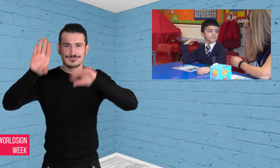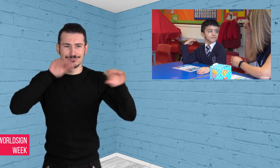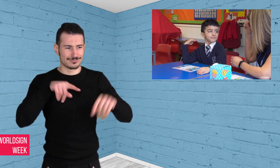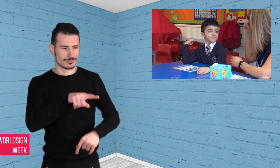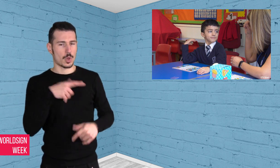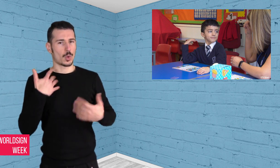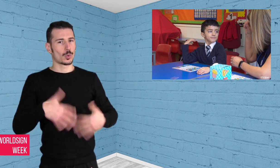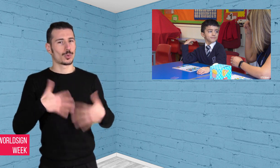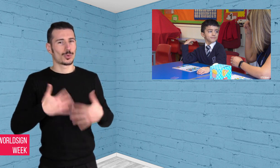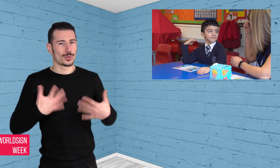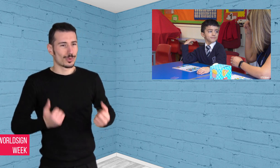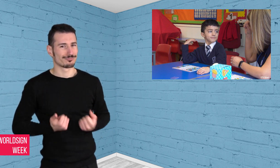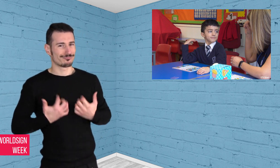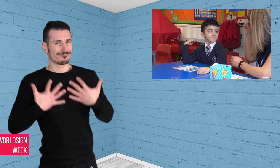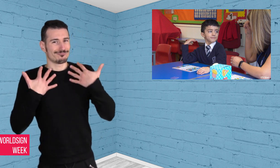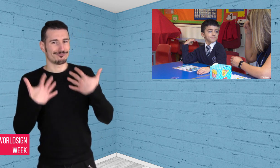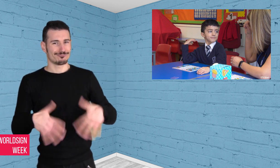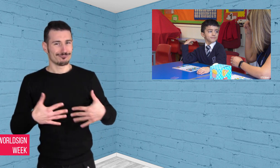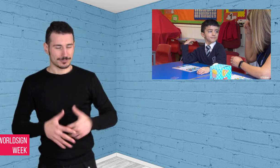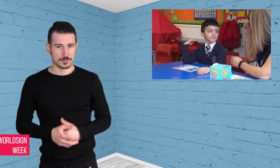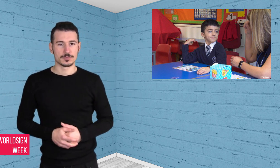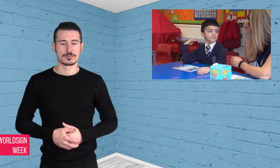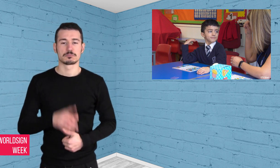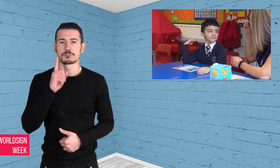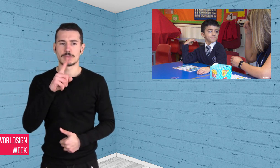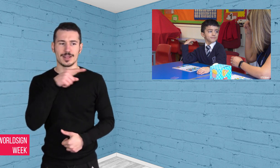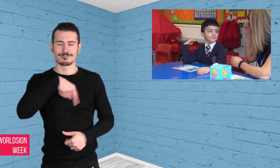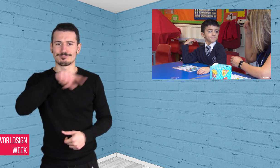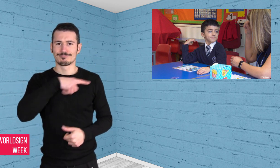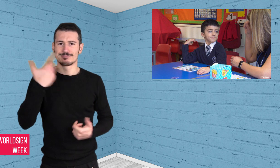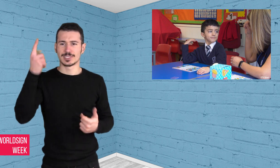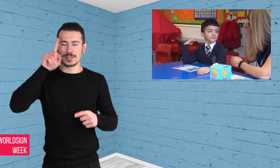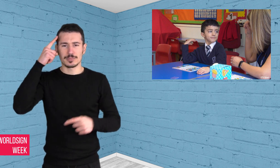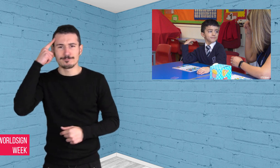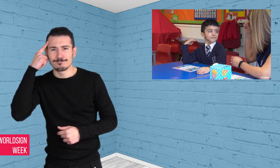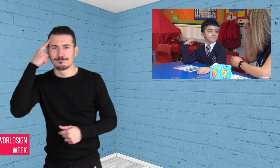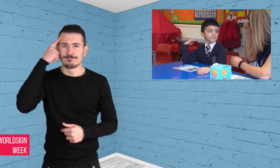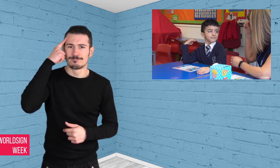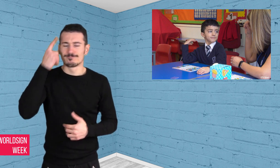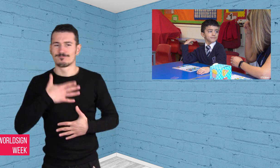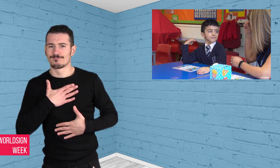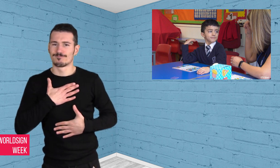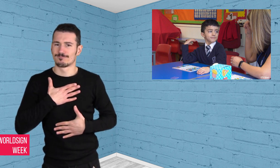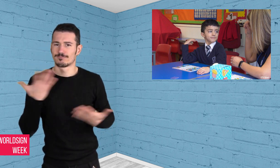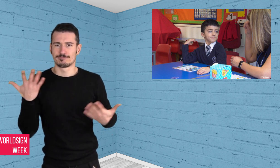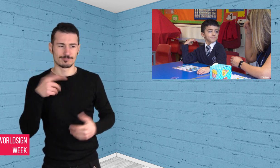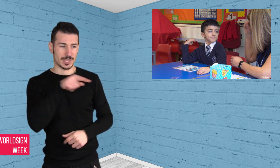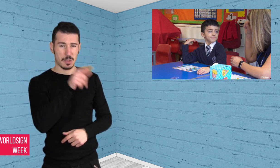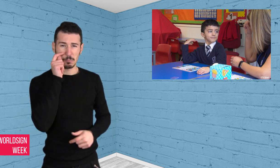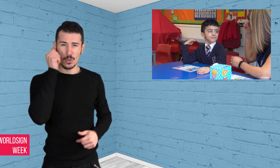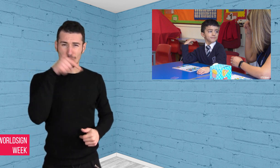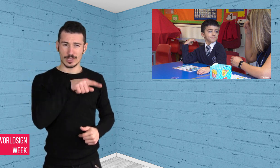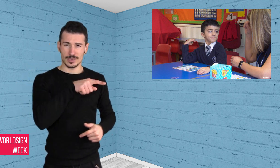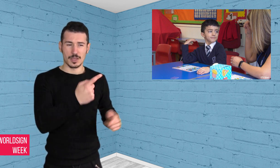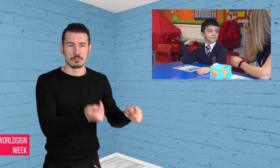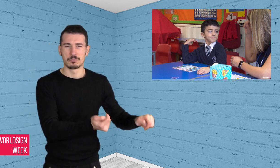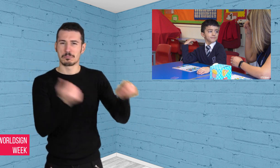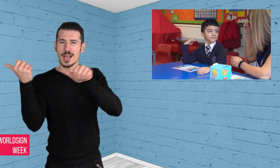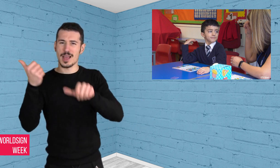by his progress, and worry that the deportation would ruin Lawand.